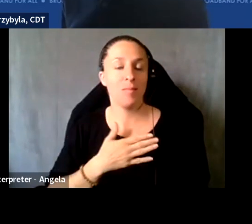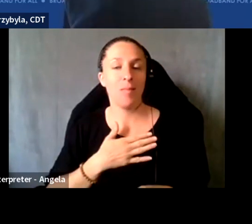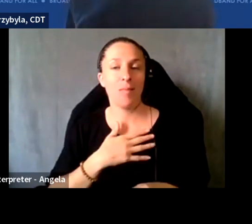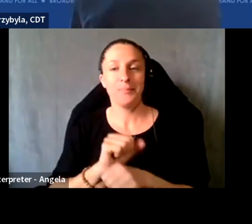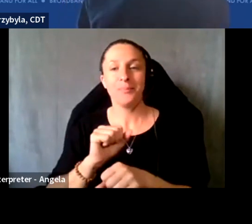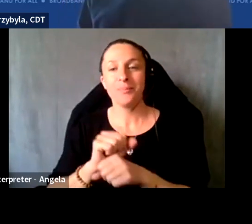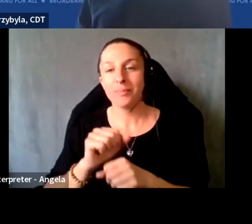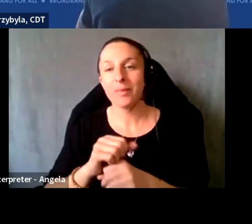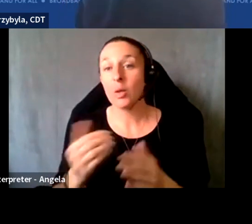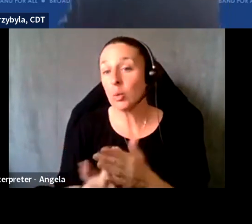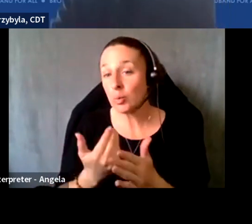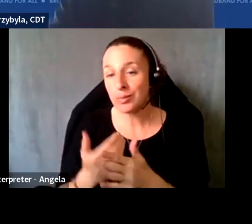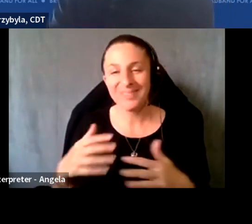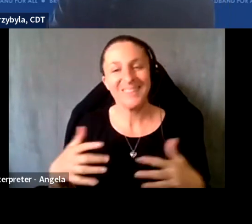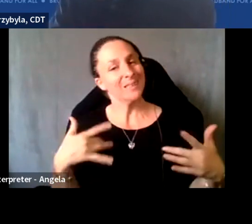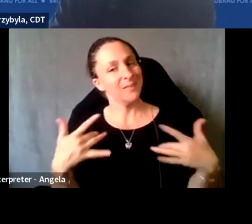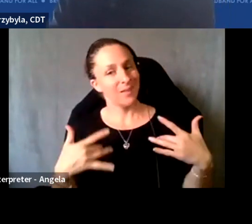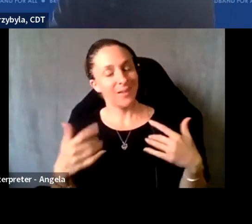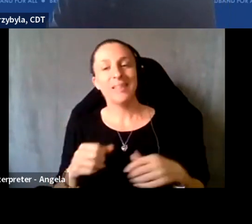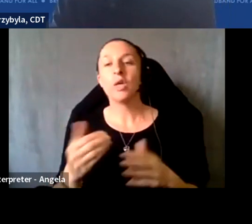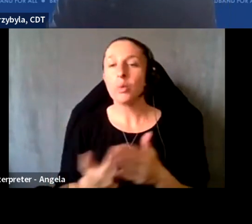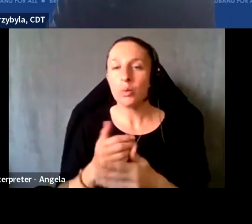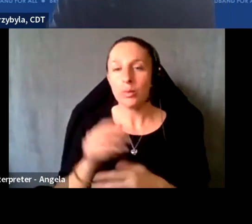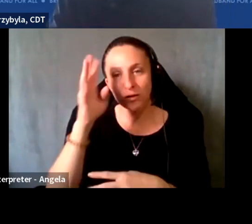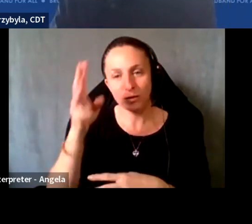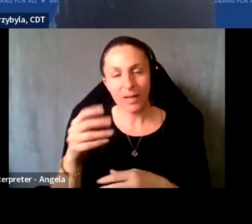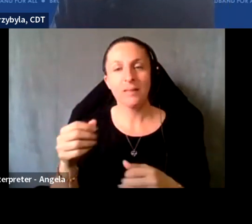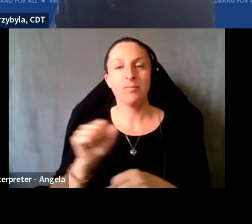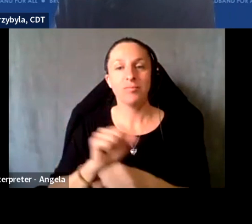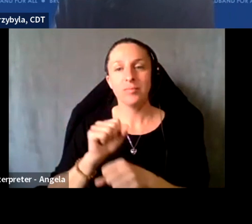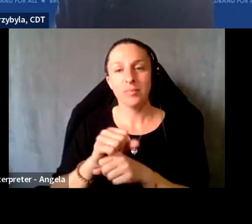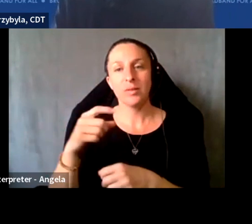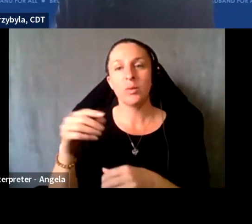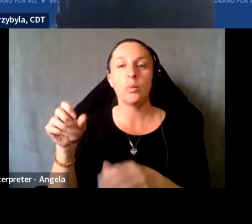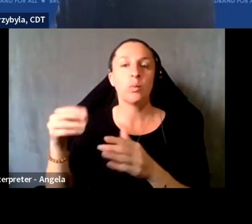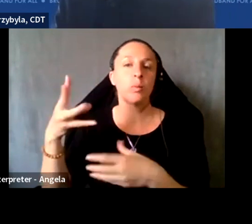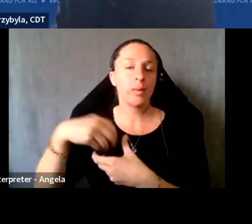exciting…it's a newly created position within State government to lead our DEIA, diversity,